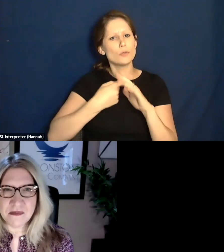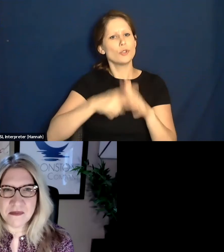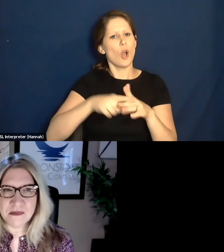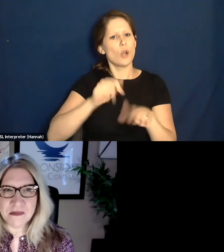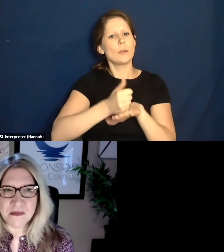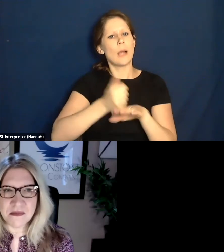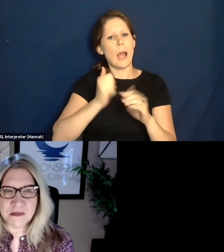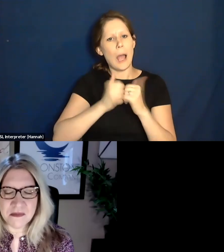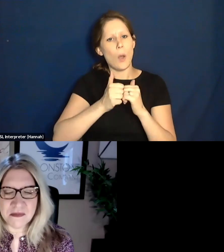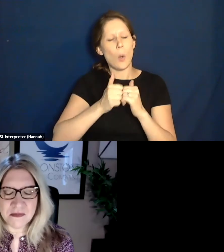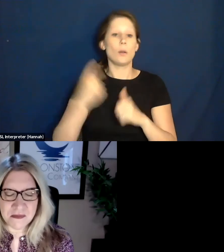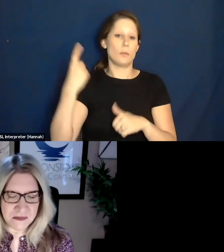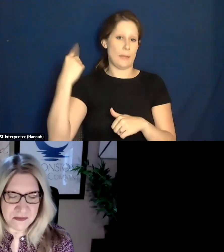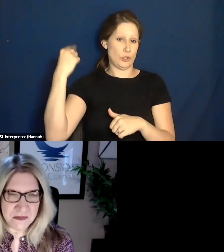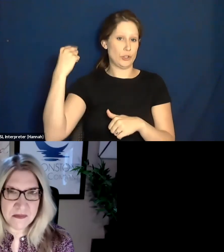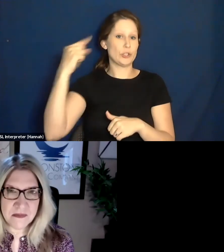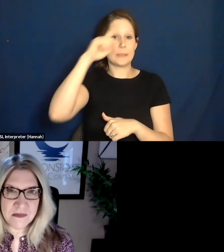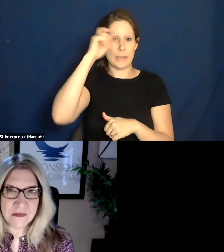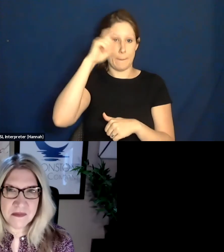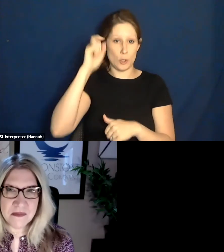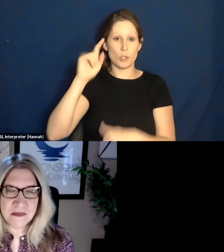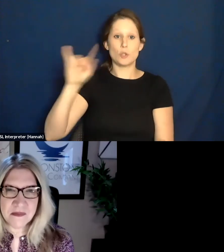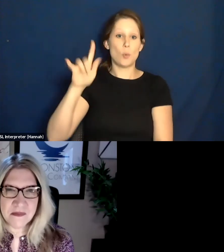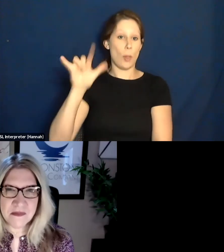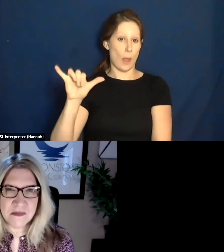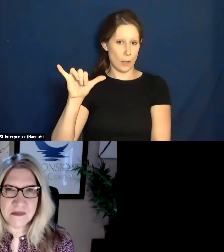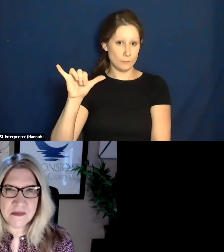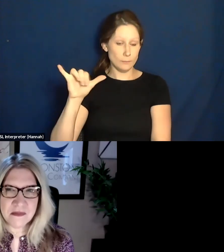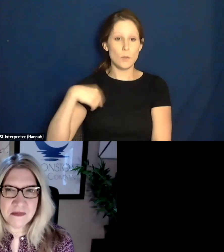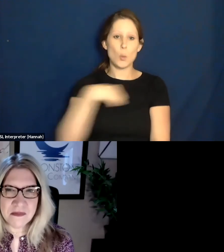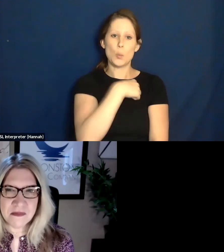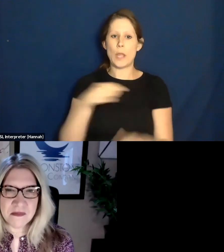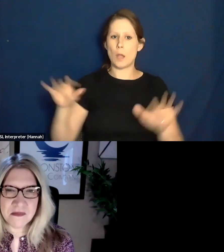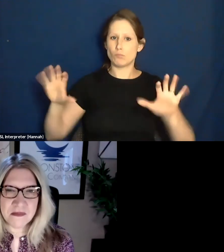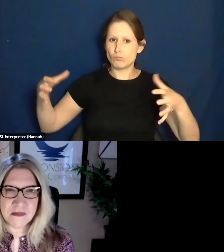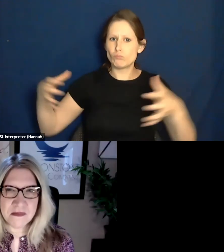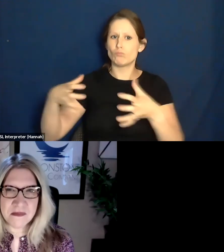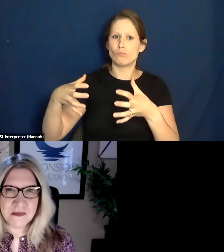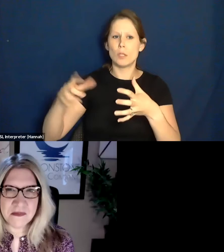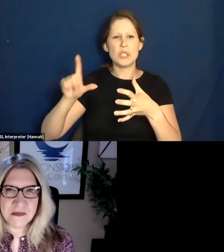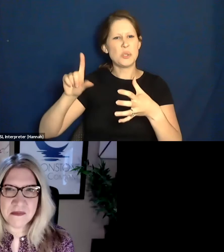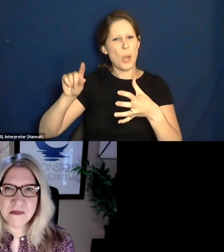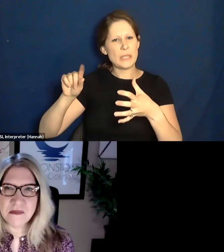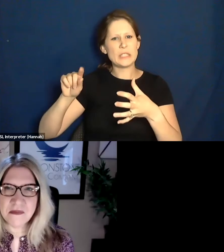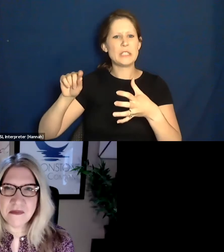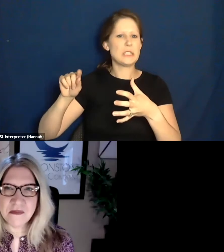Last summer, July, we got together, a group of twenty arts organizations, in St.